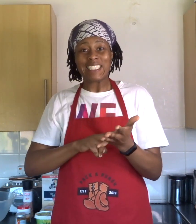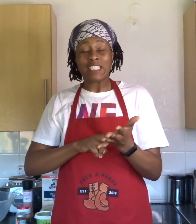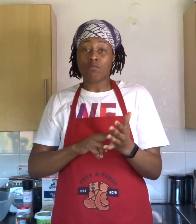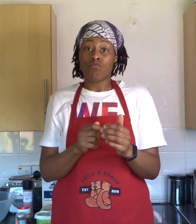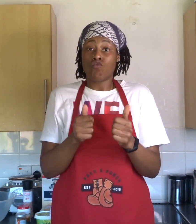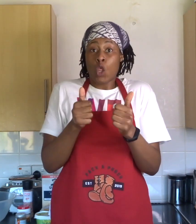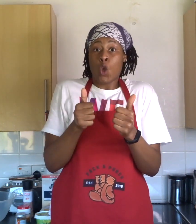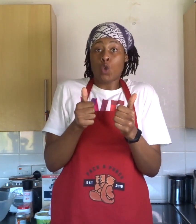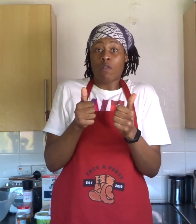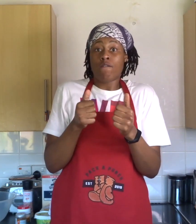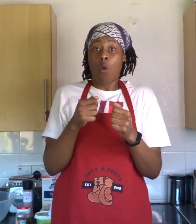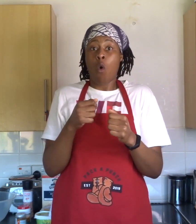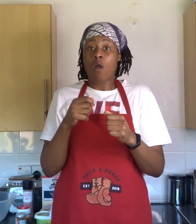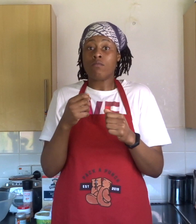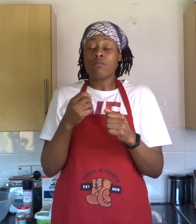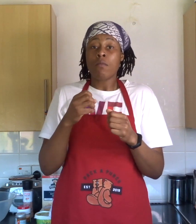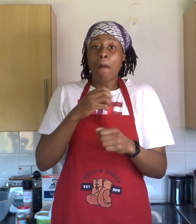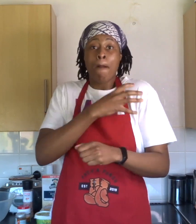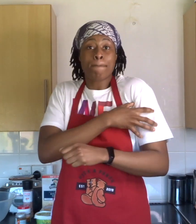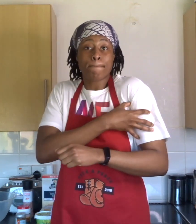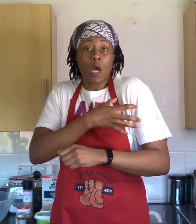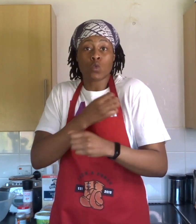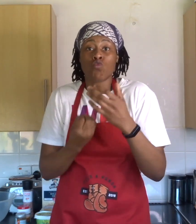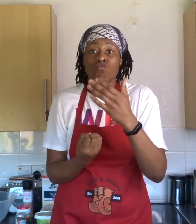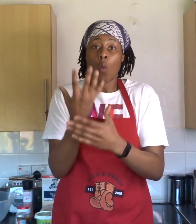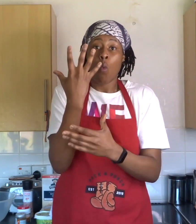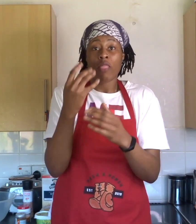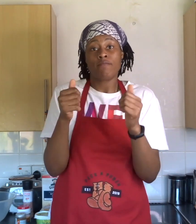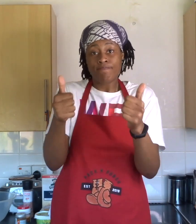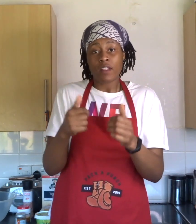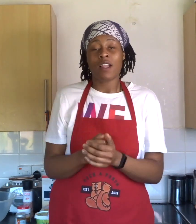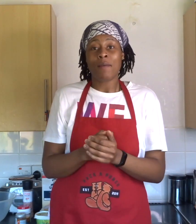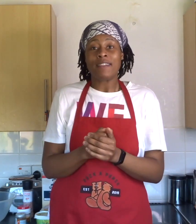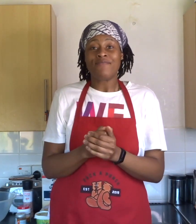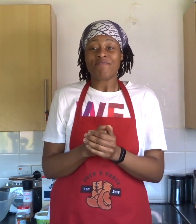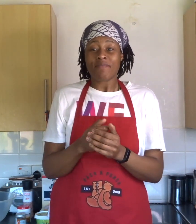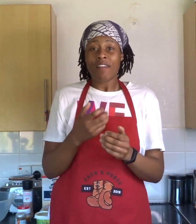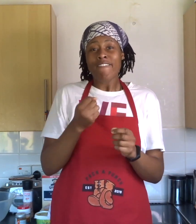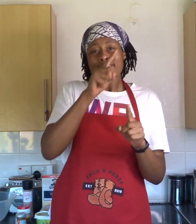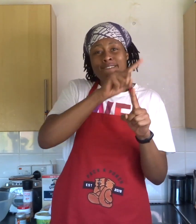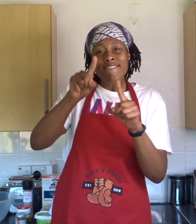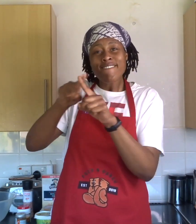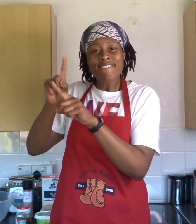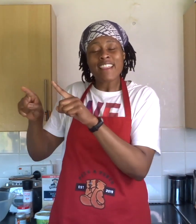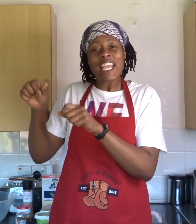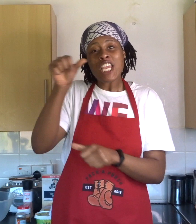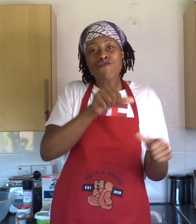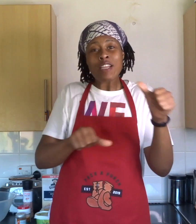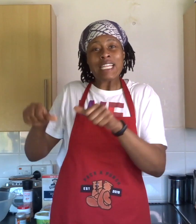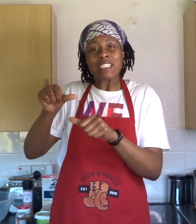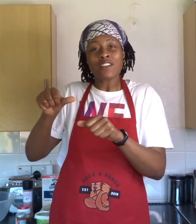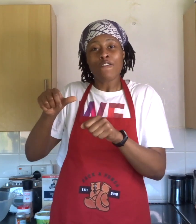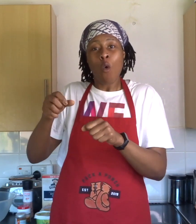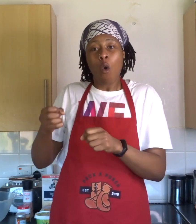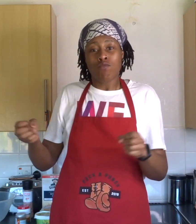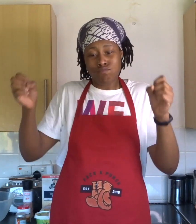This is very high in protein and is very good for muscle growth. There are many different